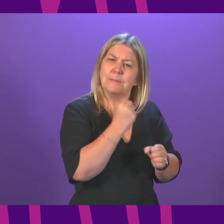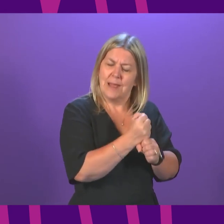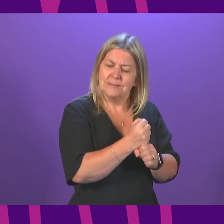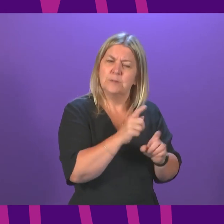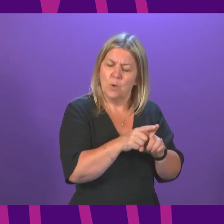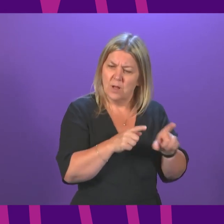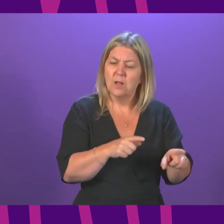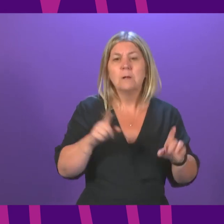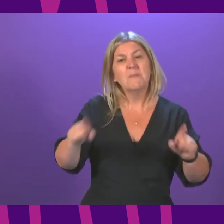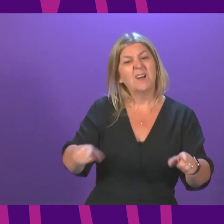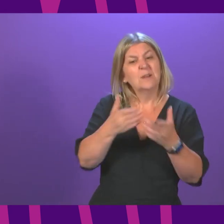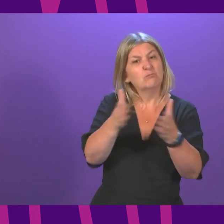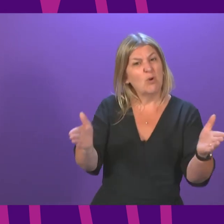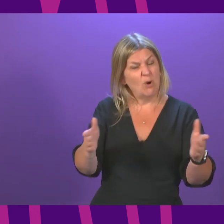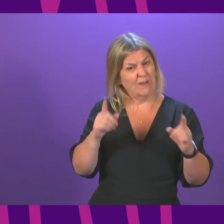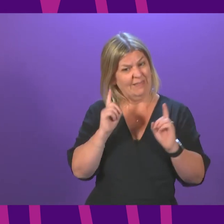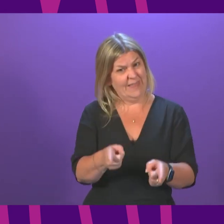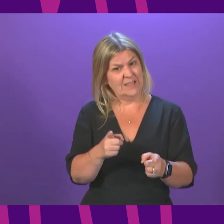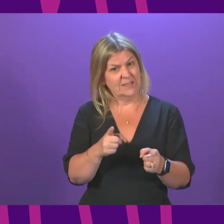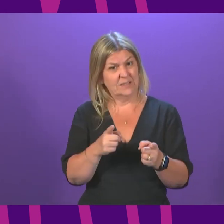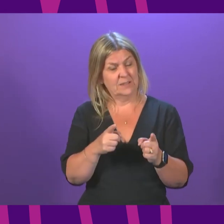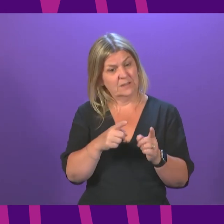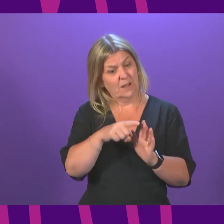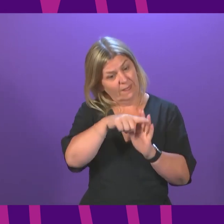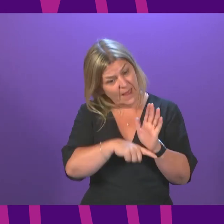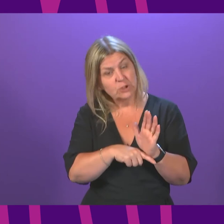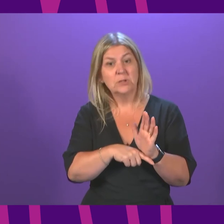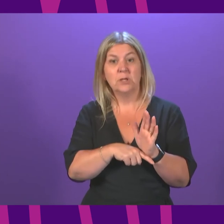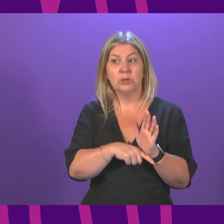checks and balances. We could have made the extension subject to further enhanced legislative